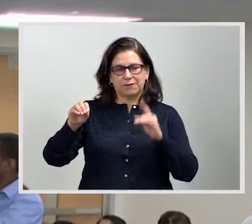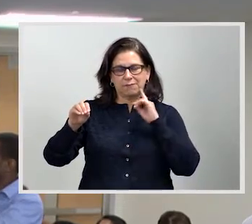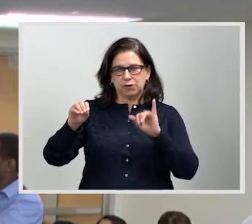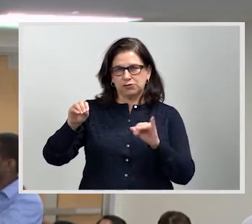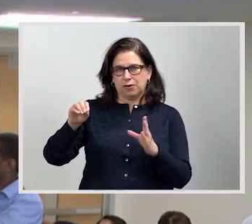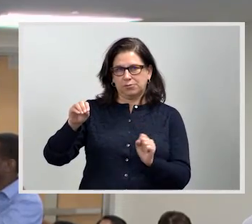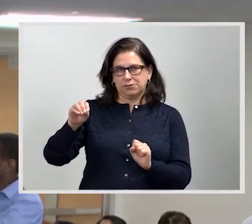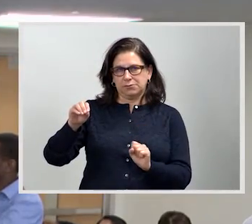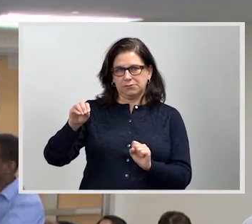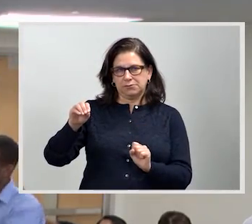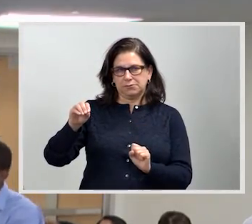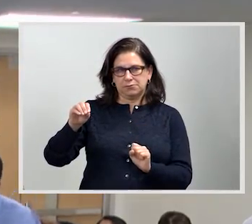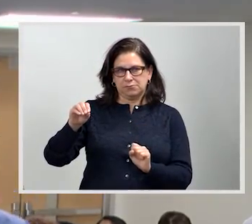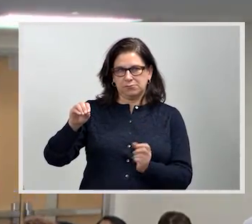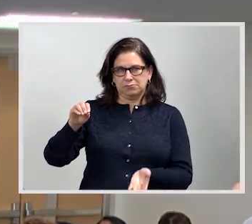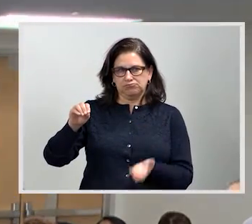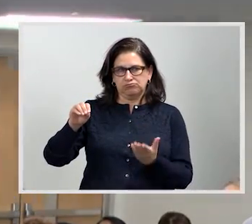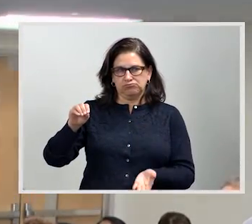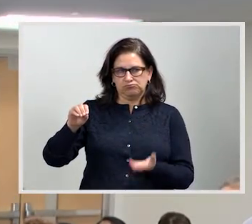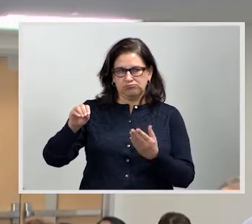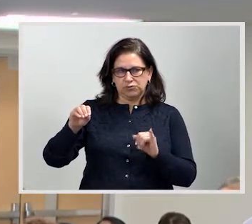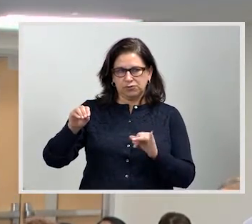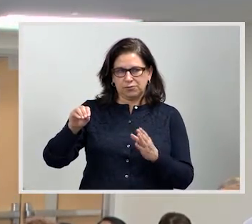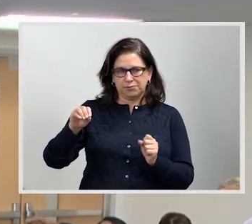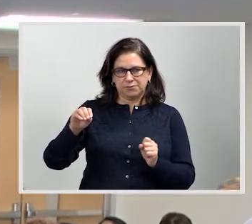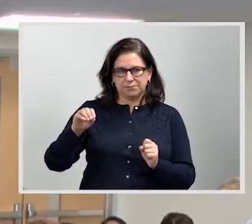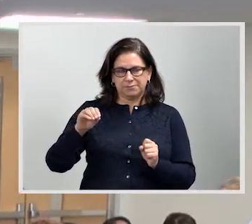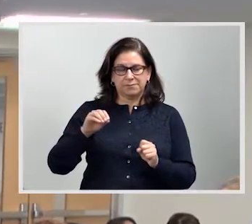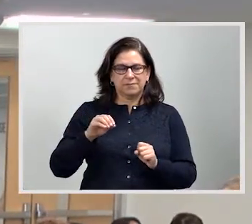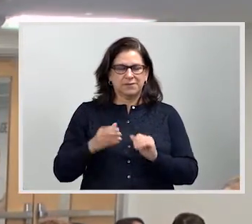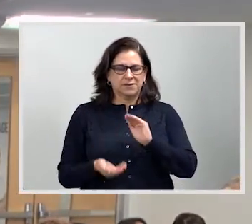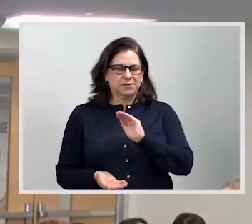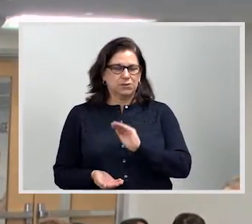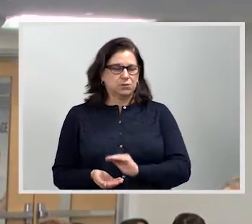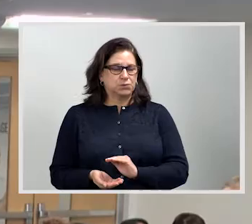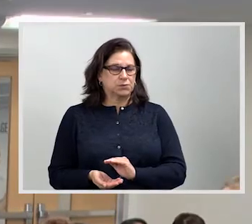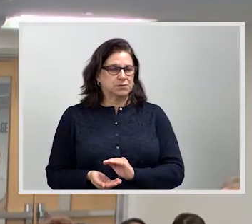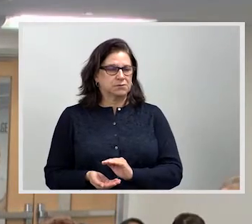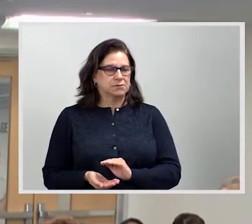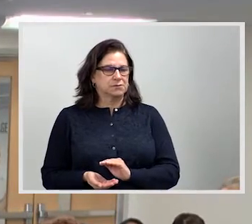SAFETY, WHERE WE TOOK A MINOR CUT TO 13%.